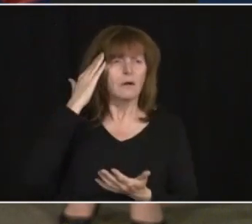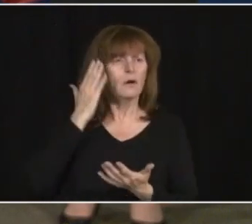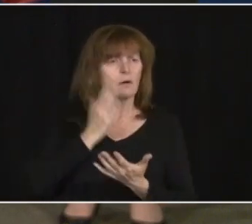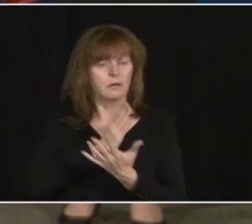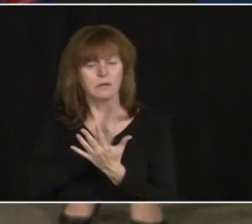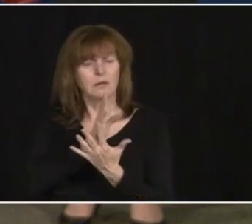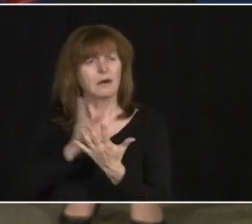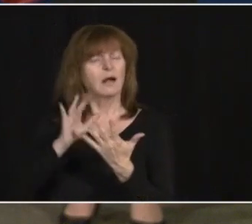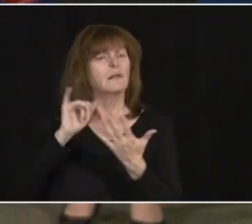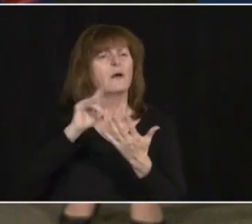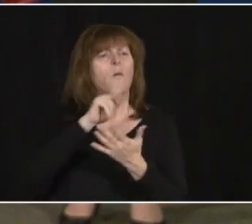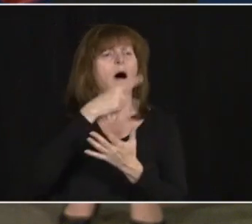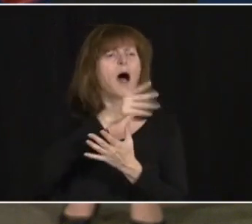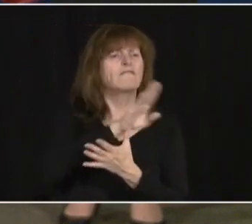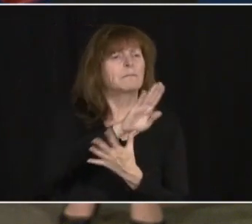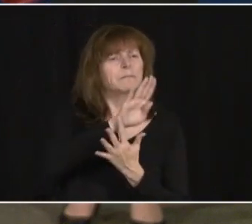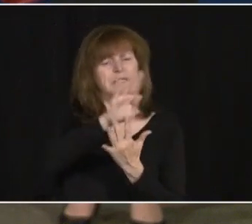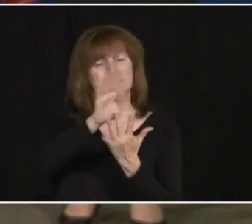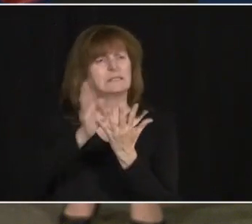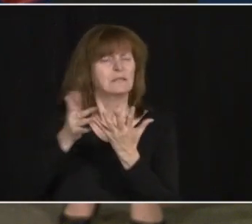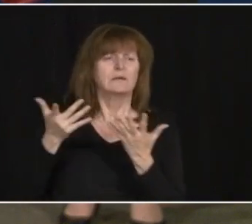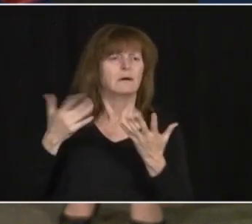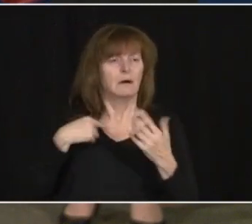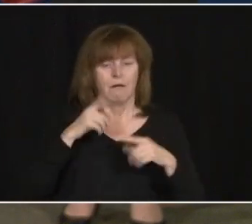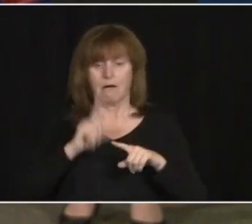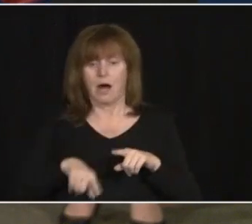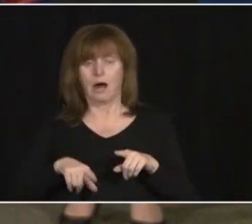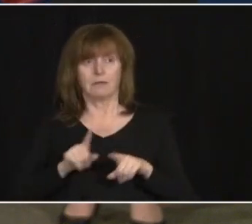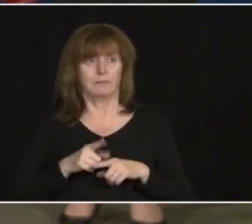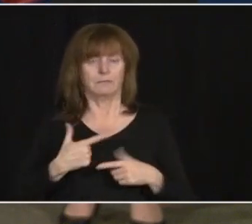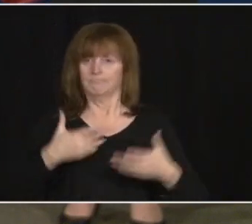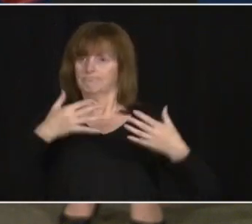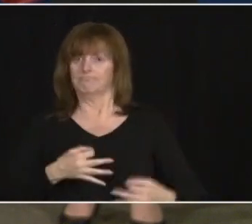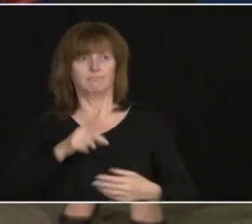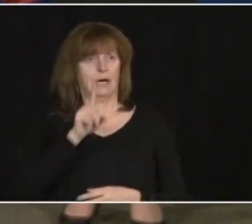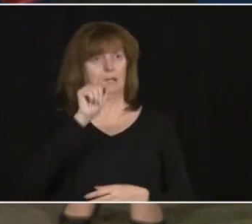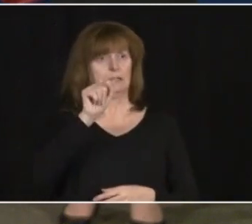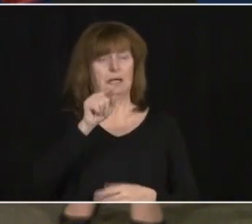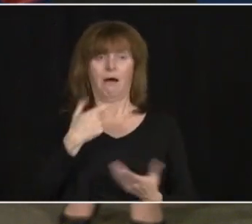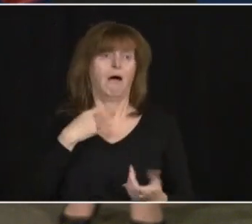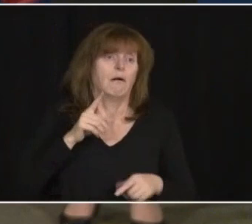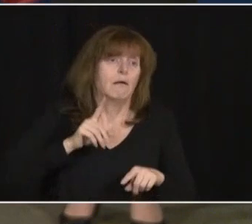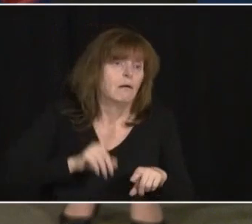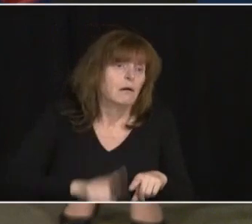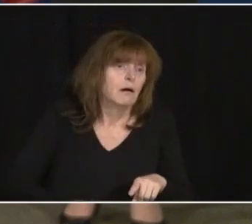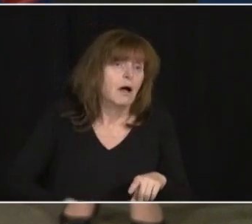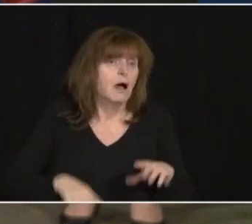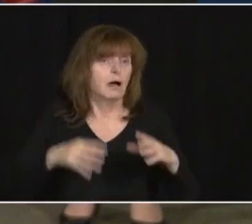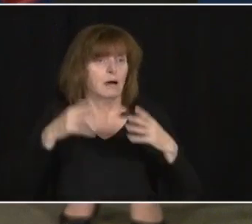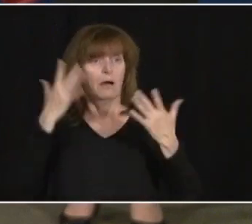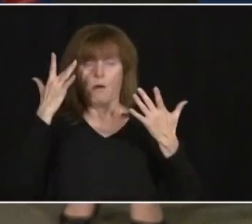want to put a date on this. I really don't. Because this could bite us in the backside in about ten second.